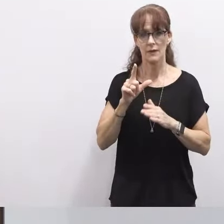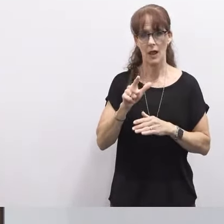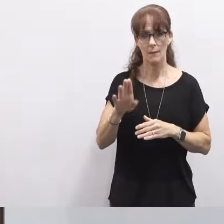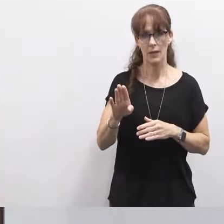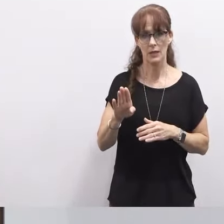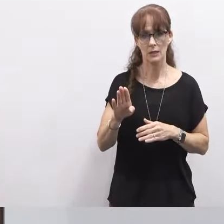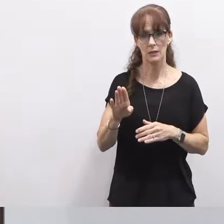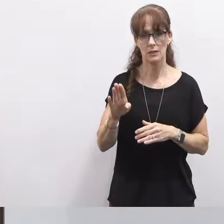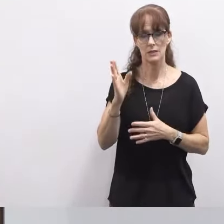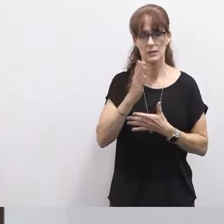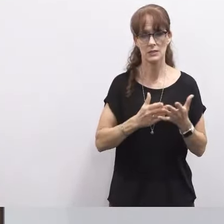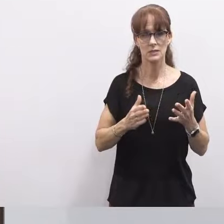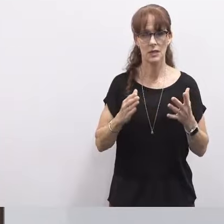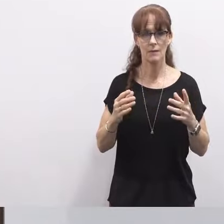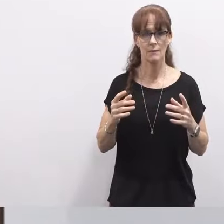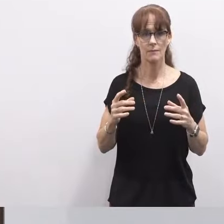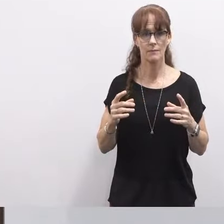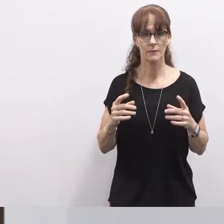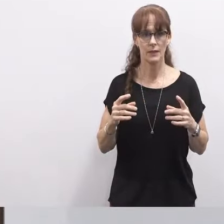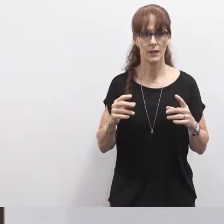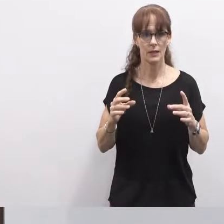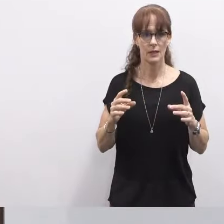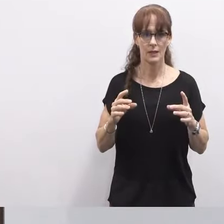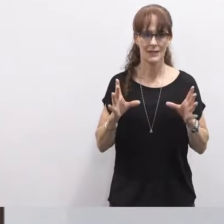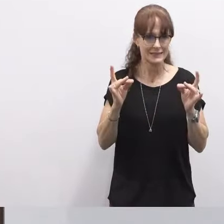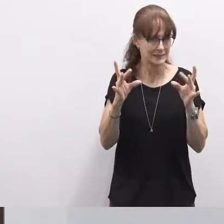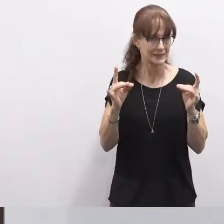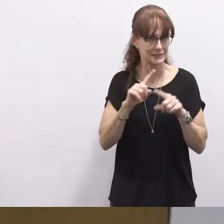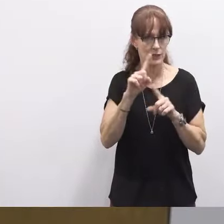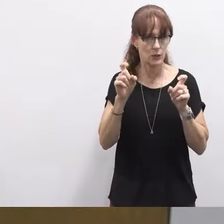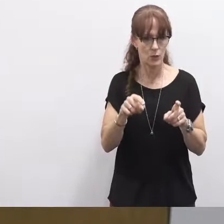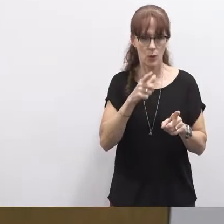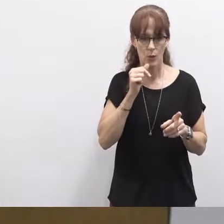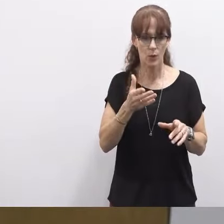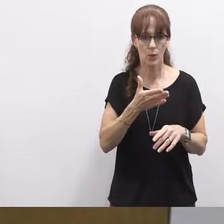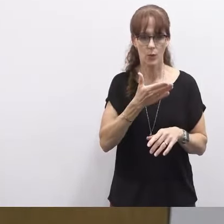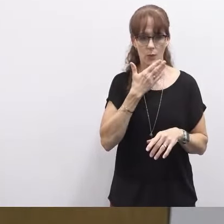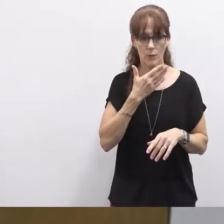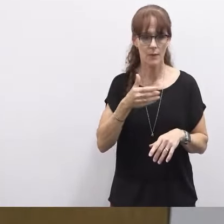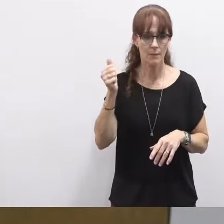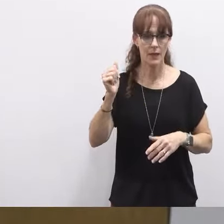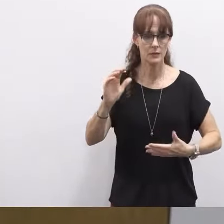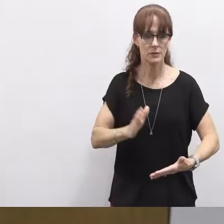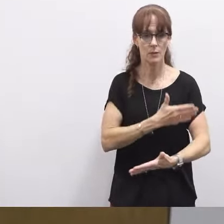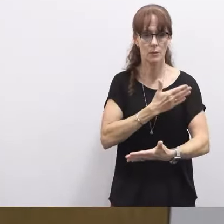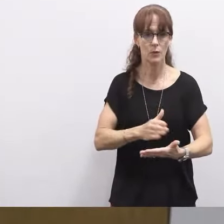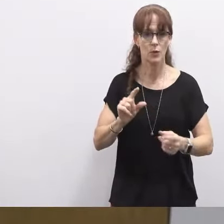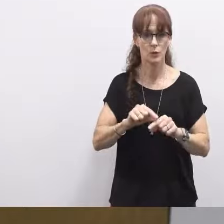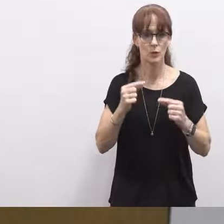there's a couple of controversial questions. One who's the best musical group that's ever come out of the city?